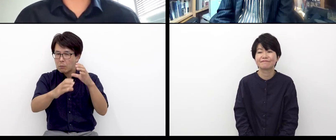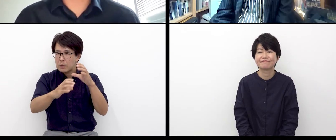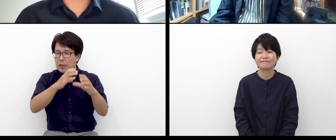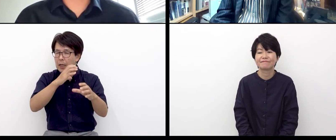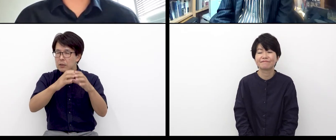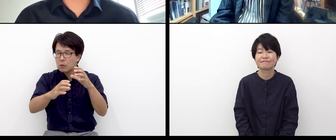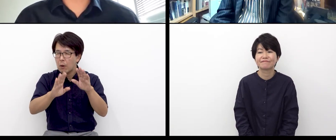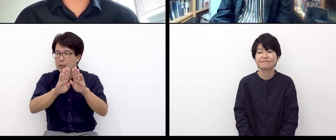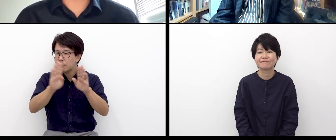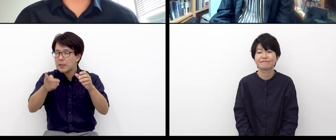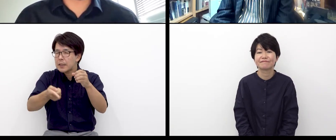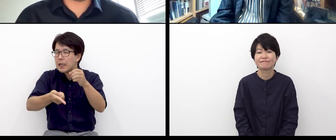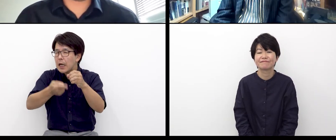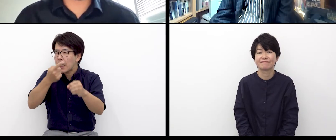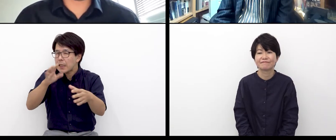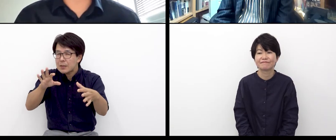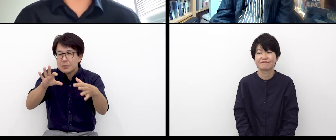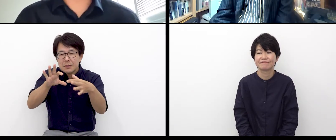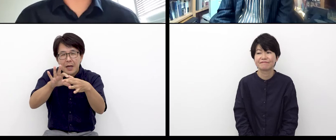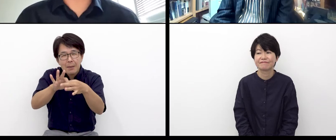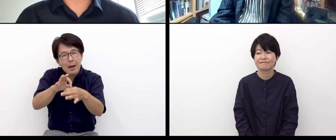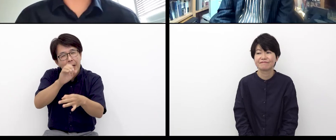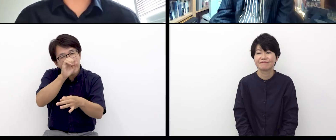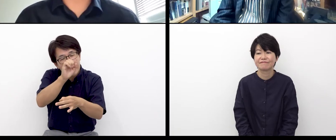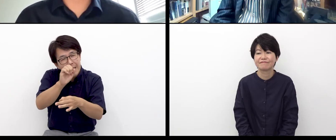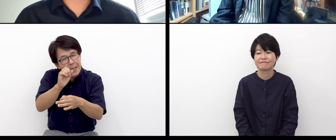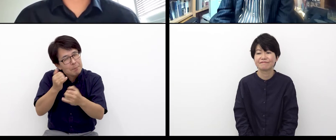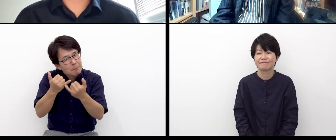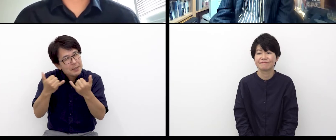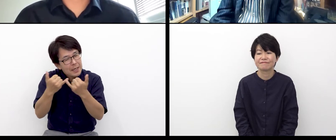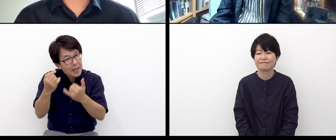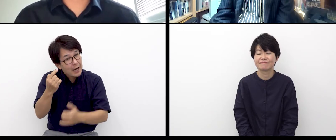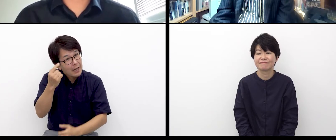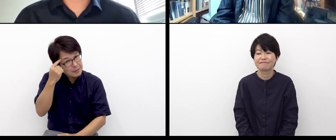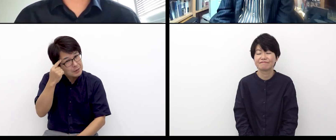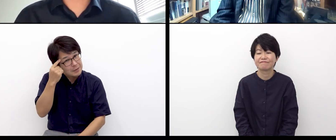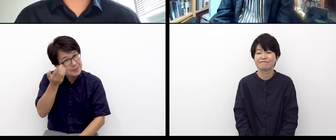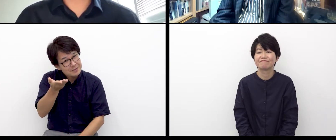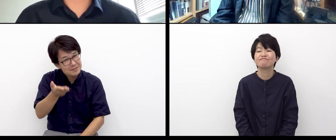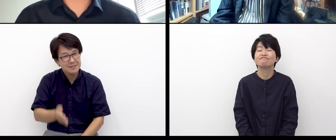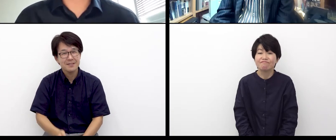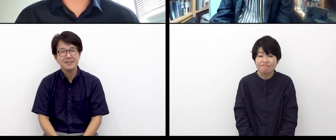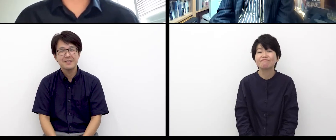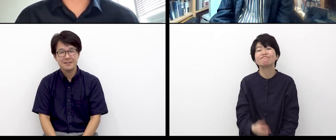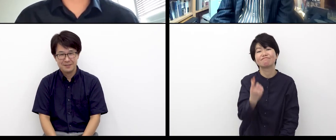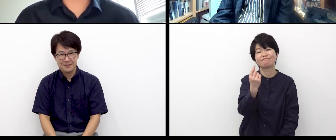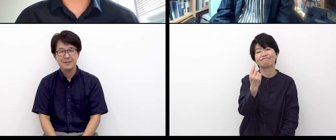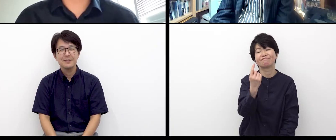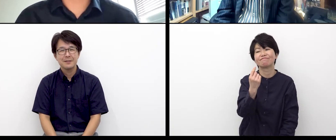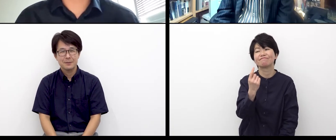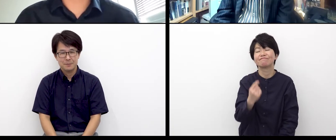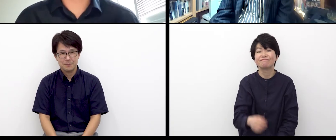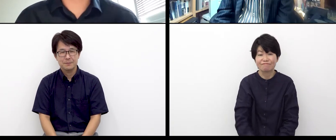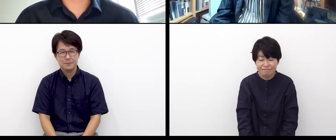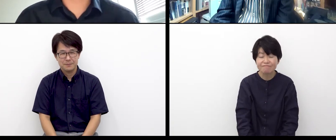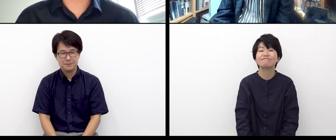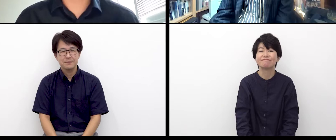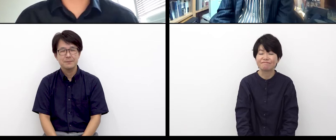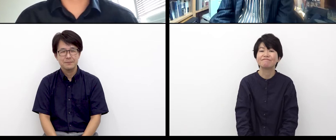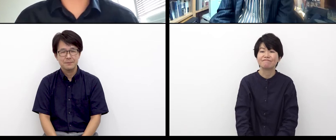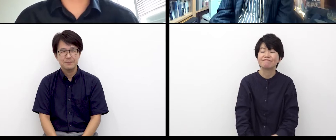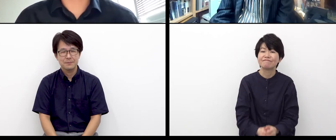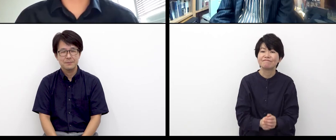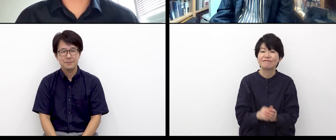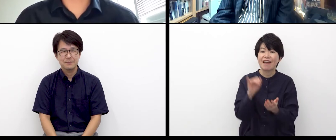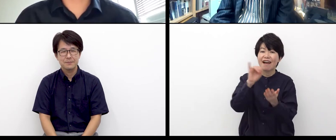for some dialogue or communication. SAITO: Yes. Like inspiring something.